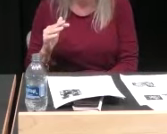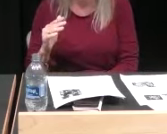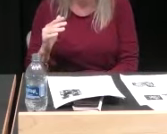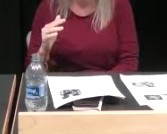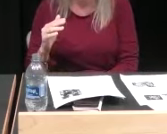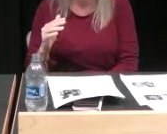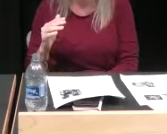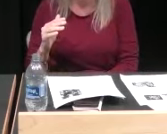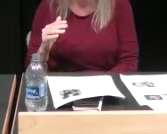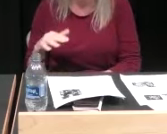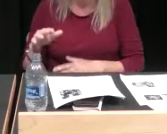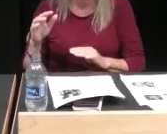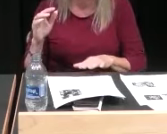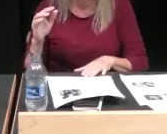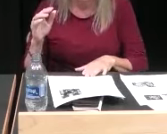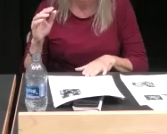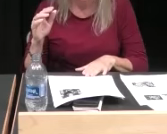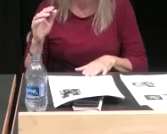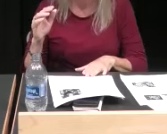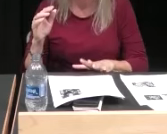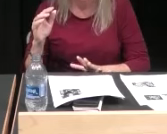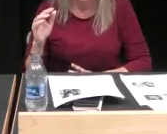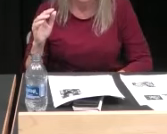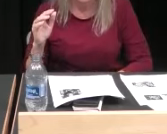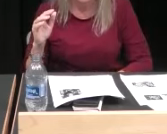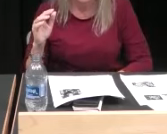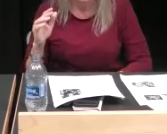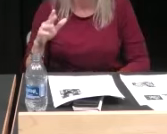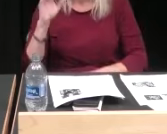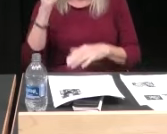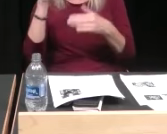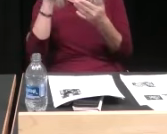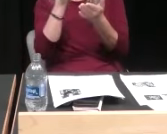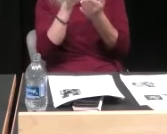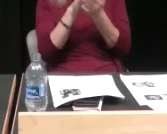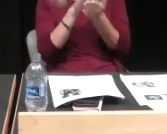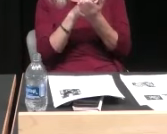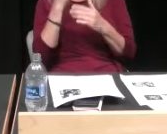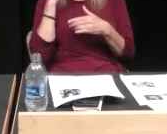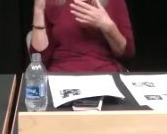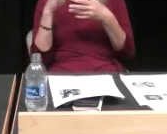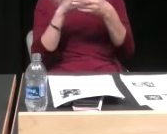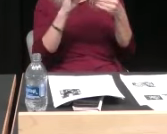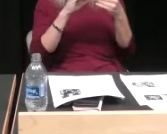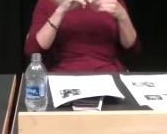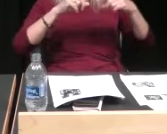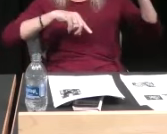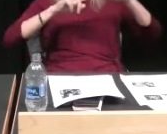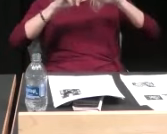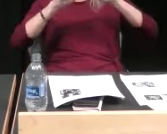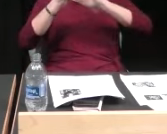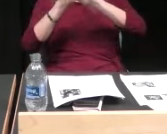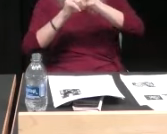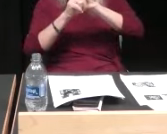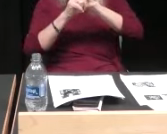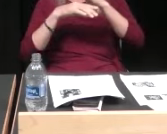Trends with regional variations and the same is true in in another example like we talked